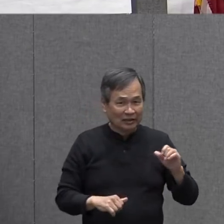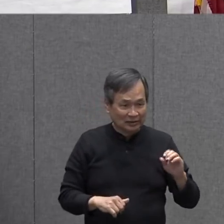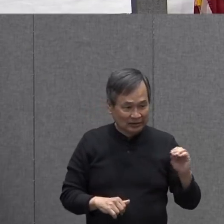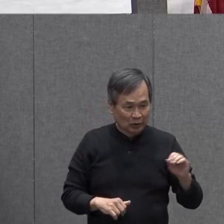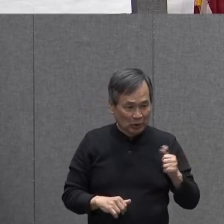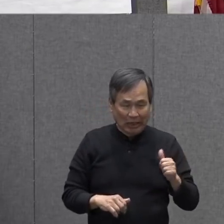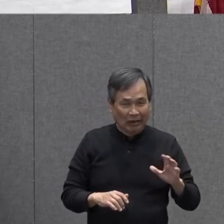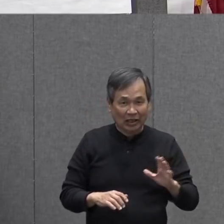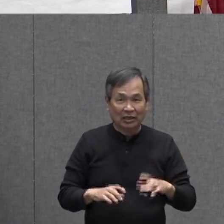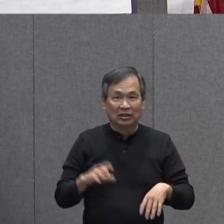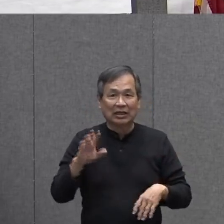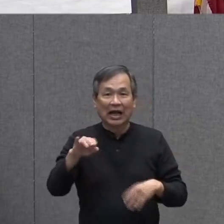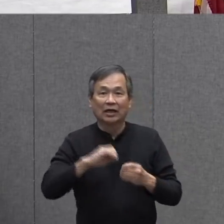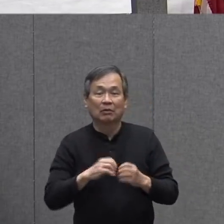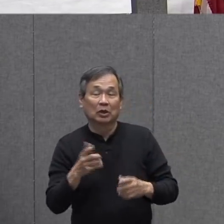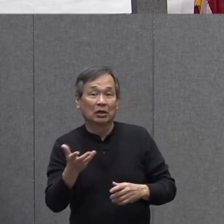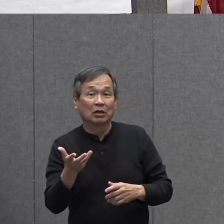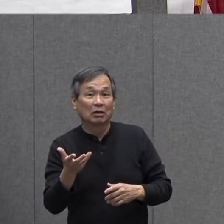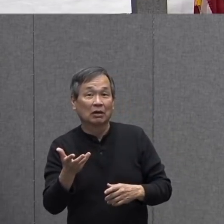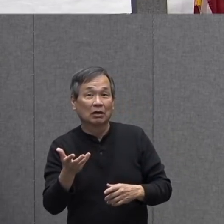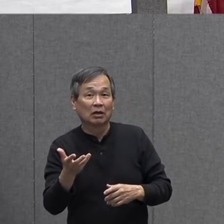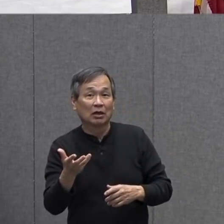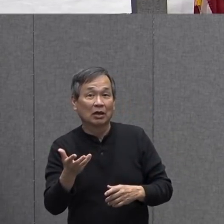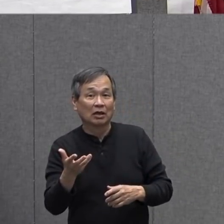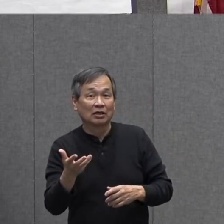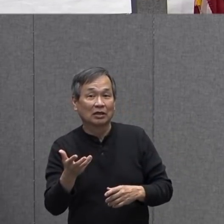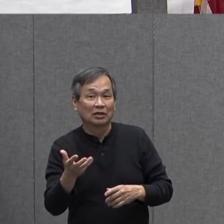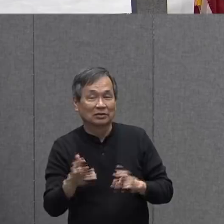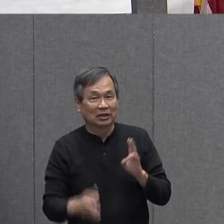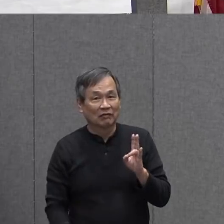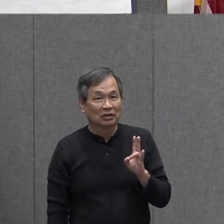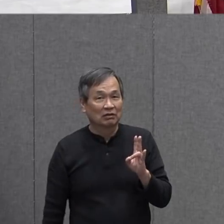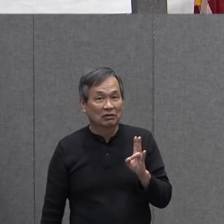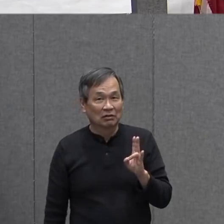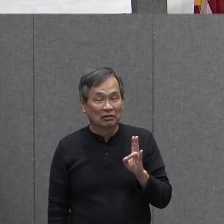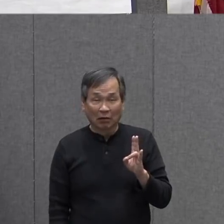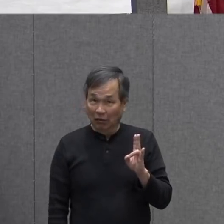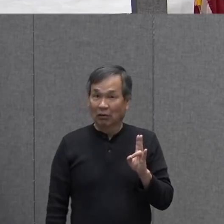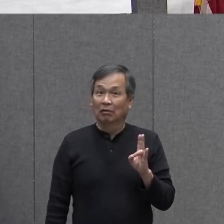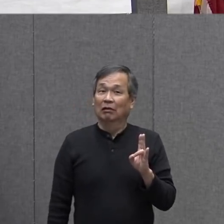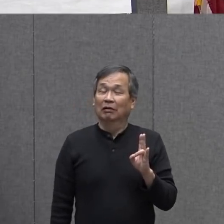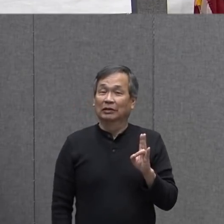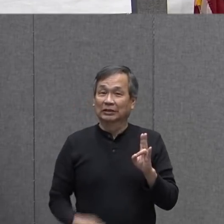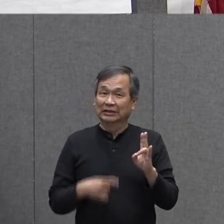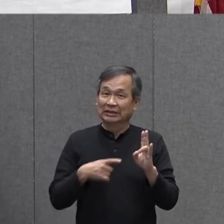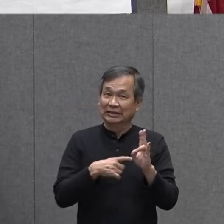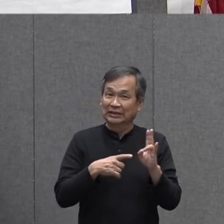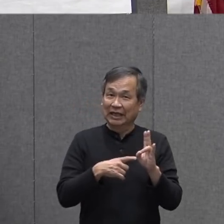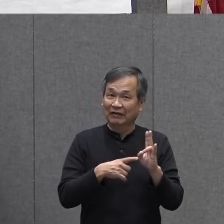Do you know what number this is? It's seven. So we're gonna start at seven and count by tens.